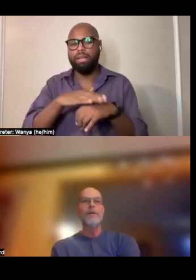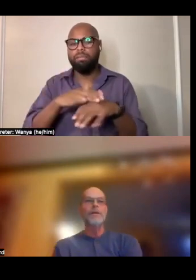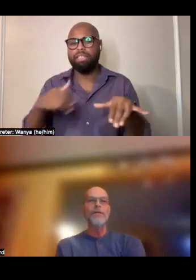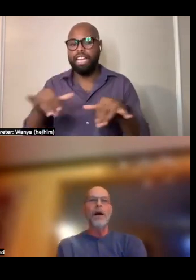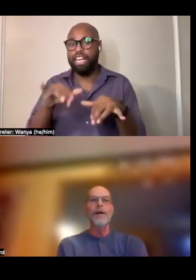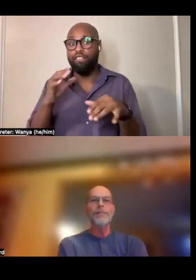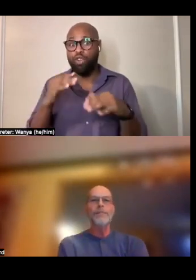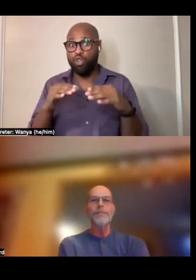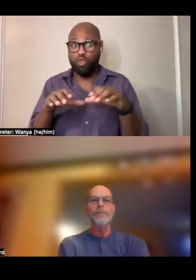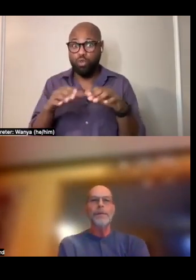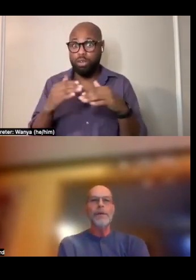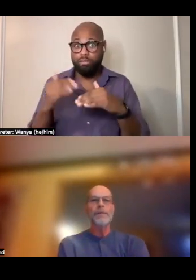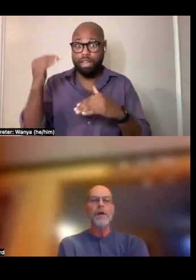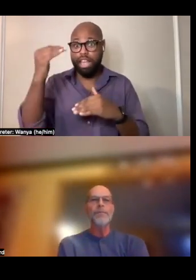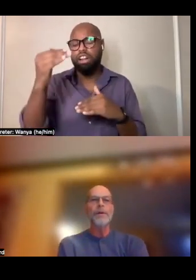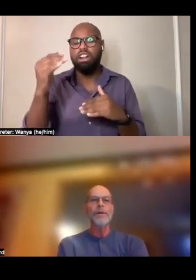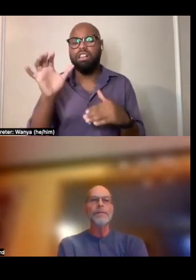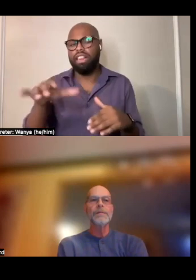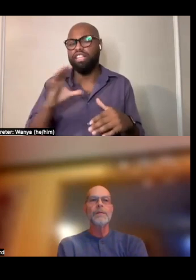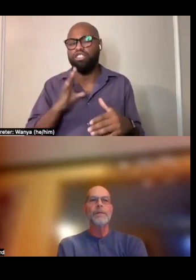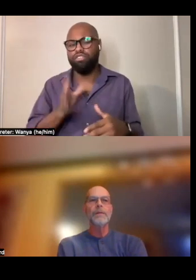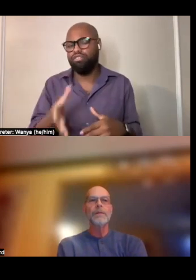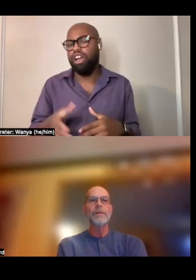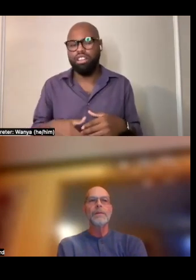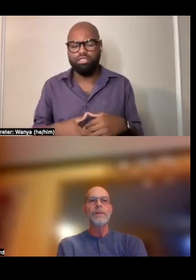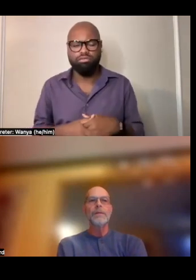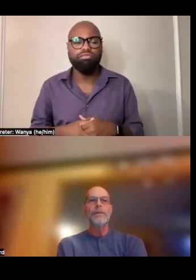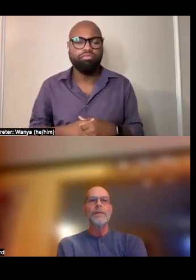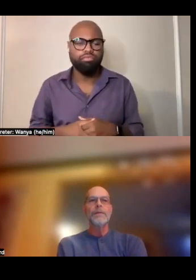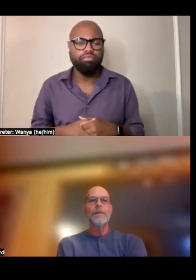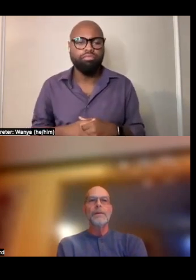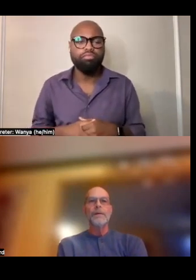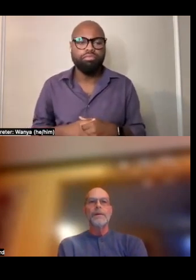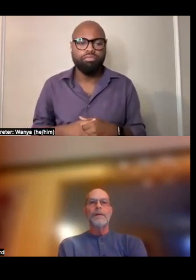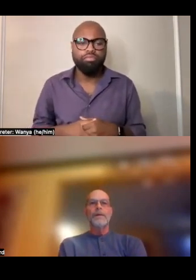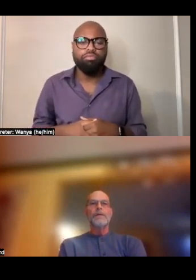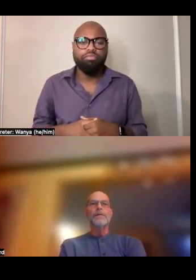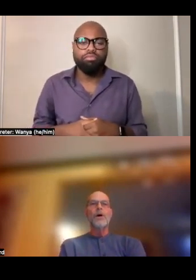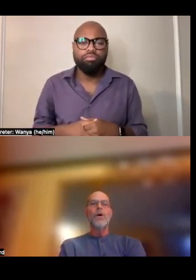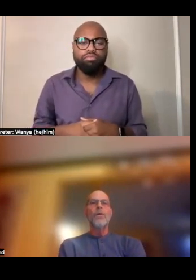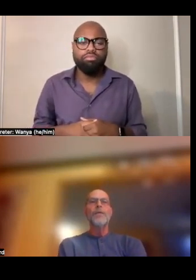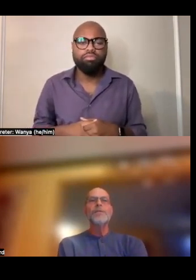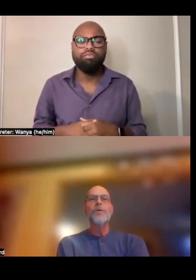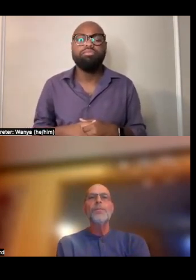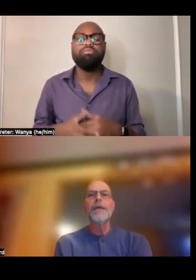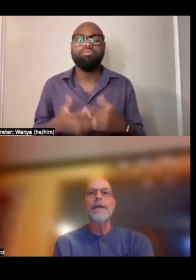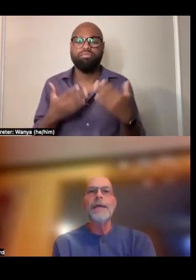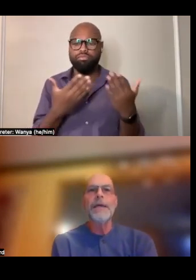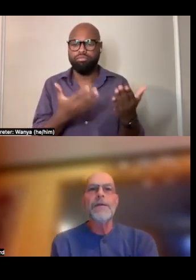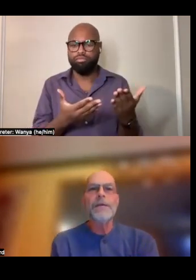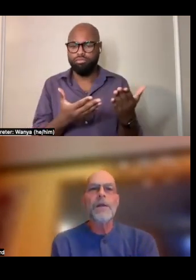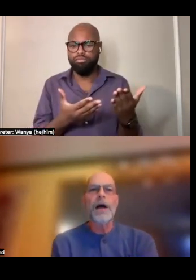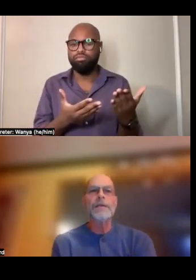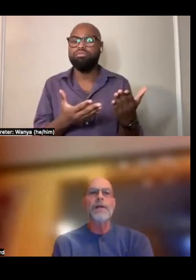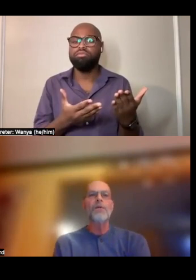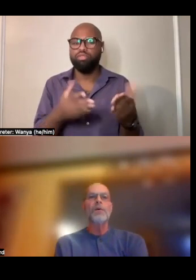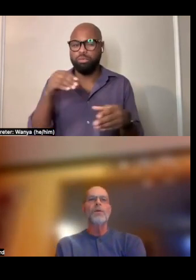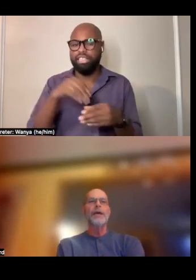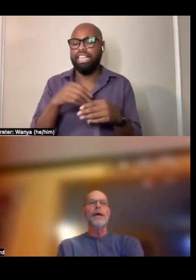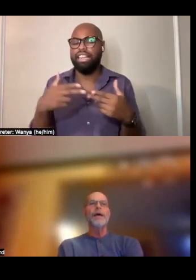then you're fine. Next slide, please. So these will be in the slides that everyone will get.